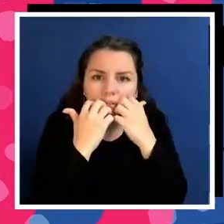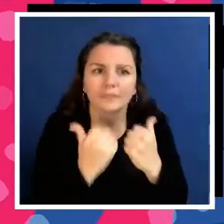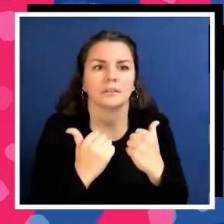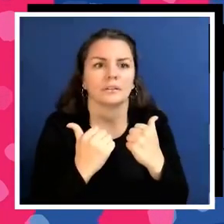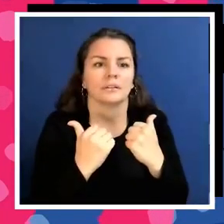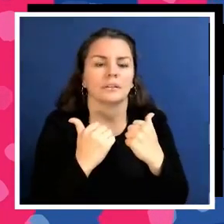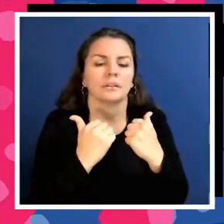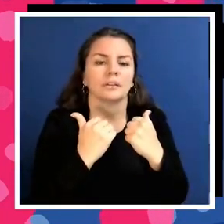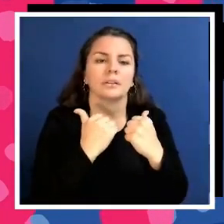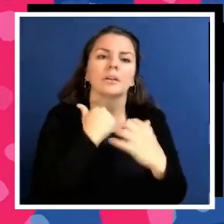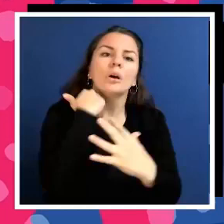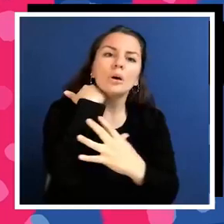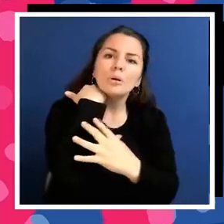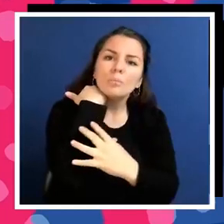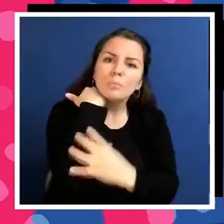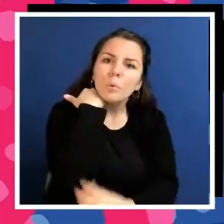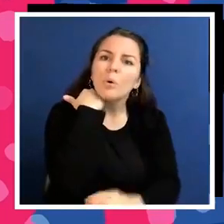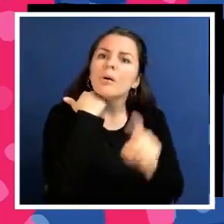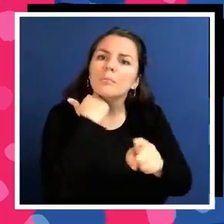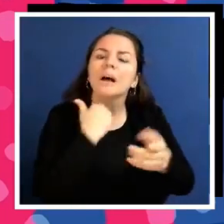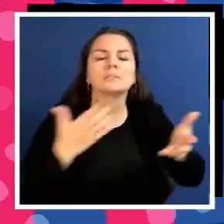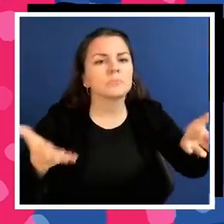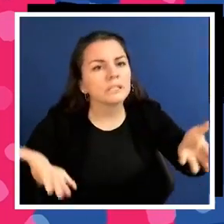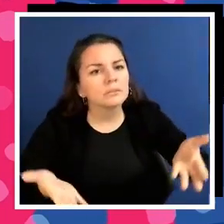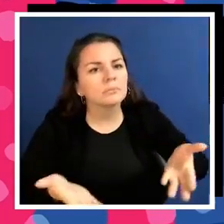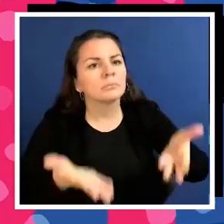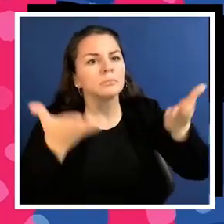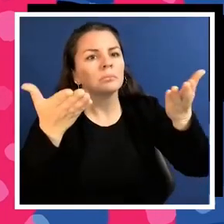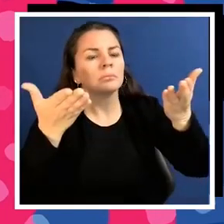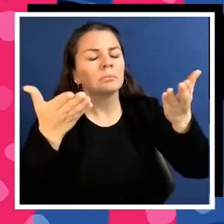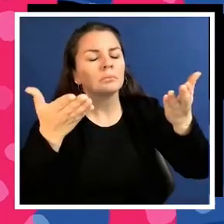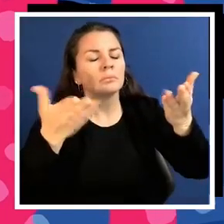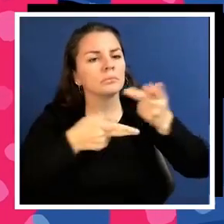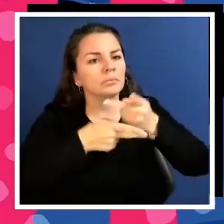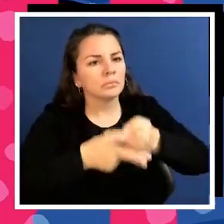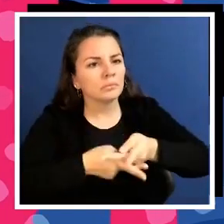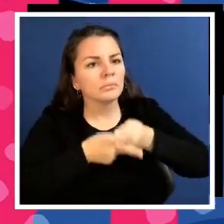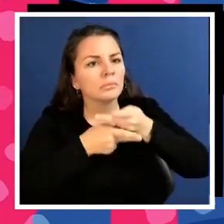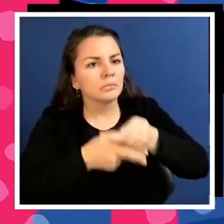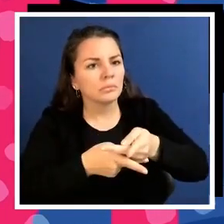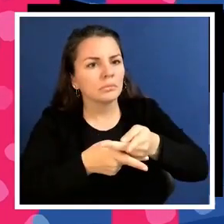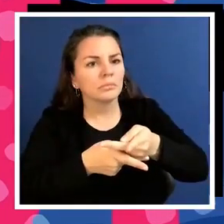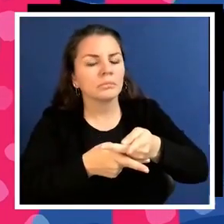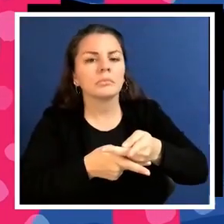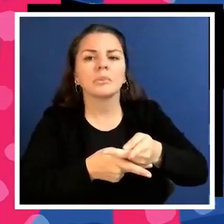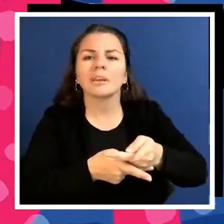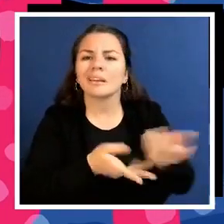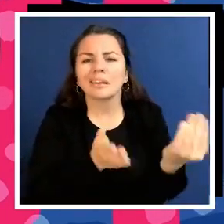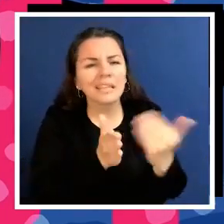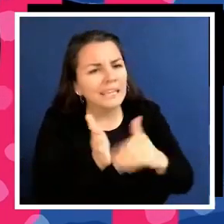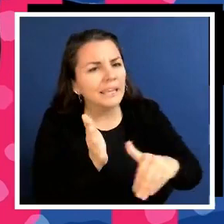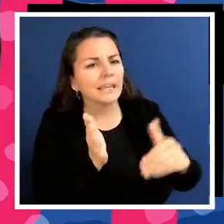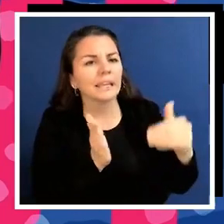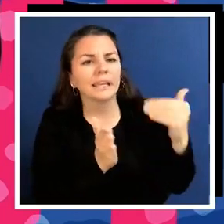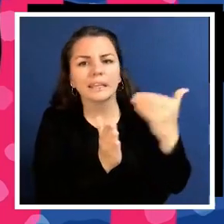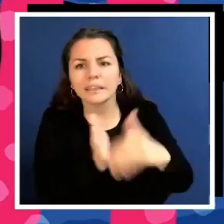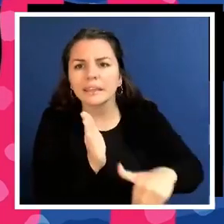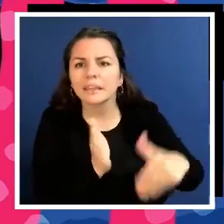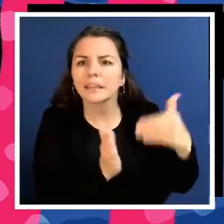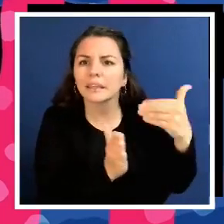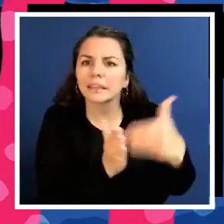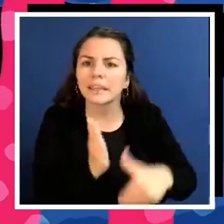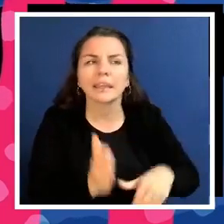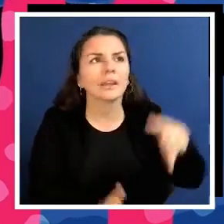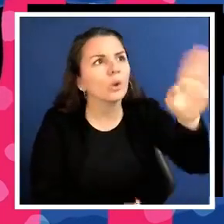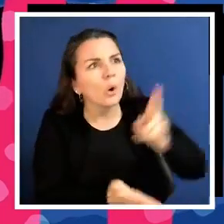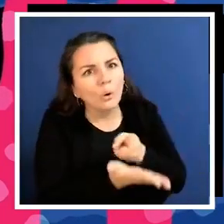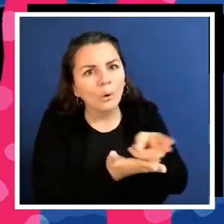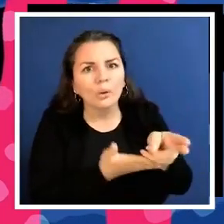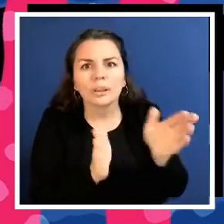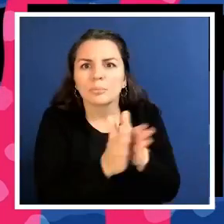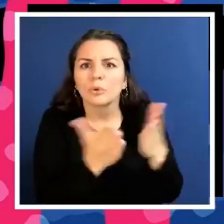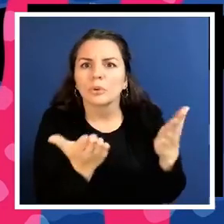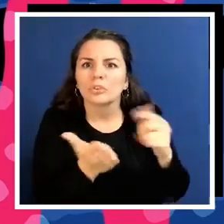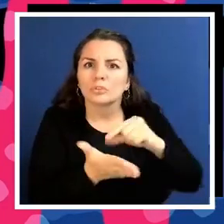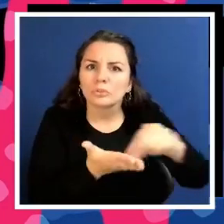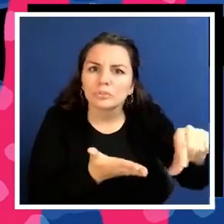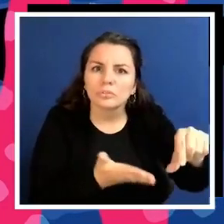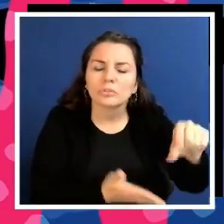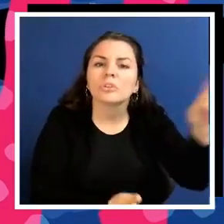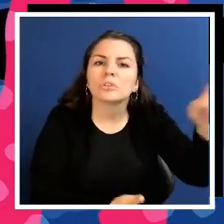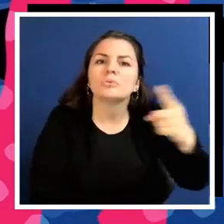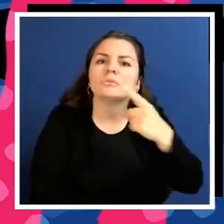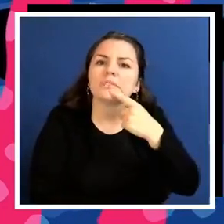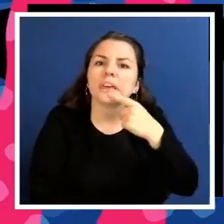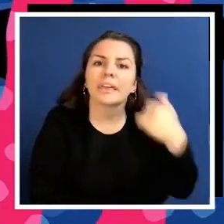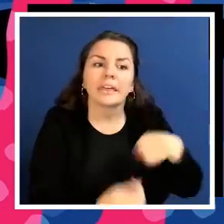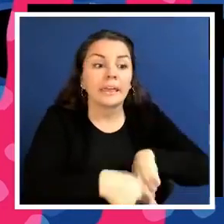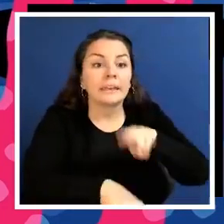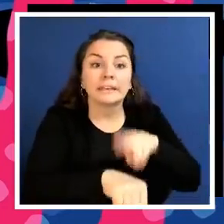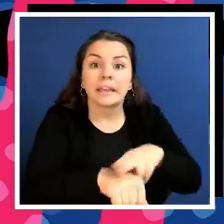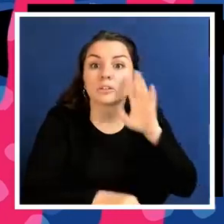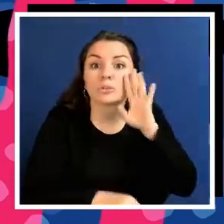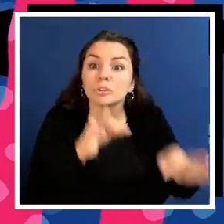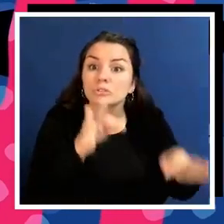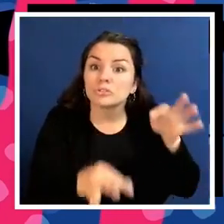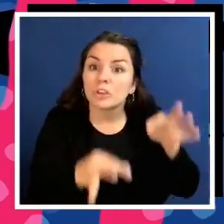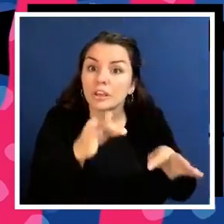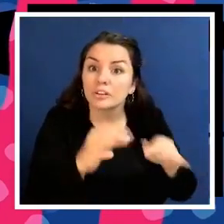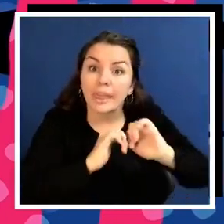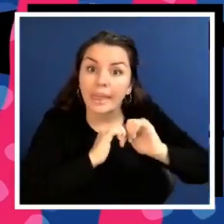AND FAMILIES ARE PRECIOUS.